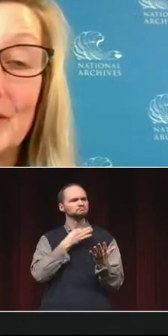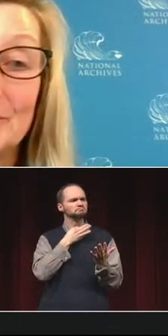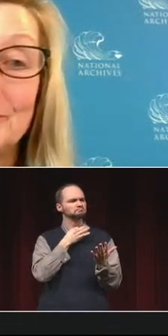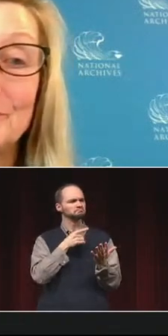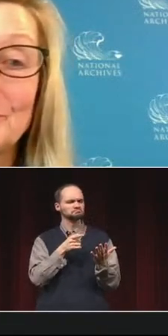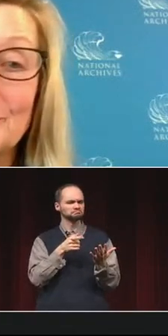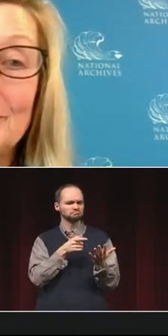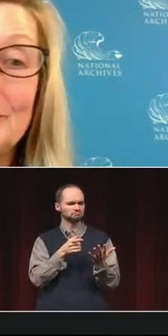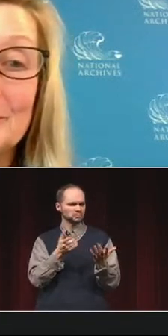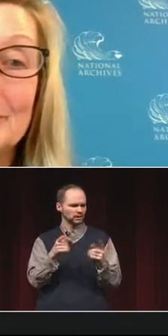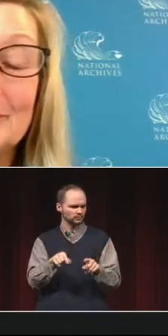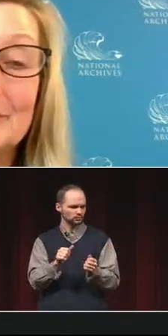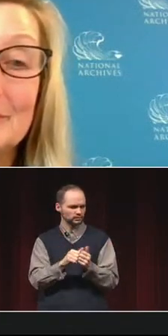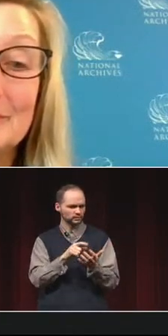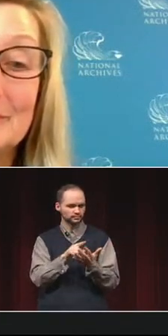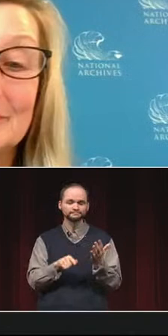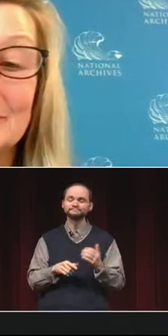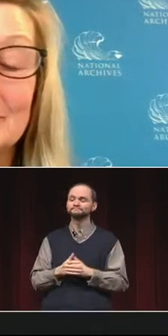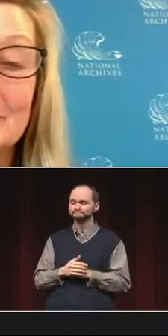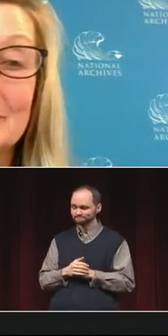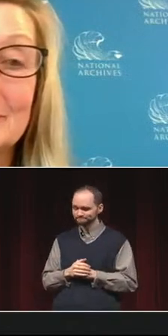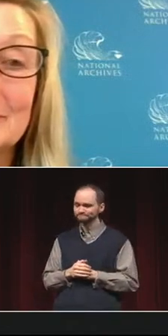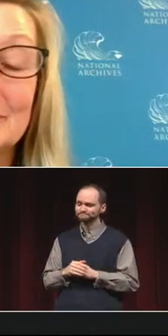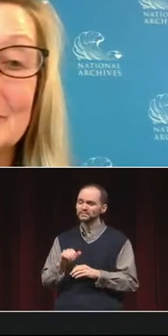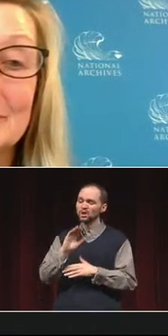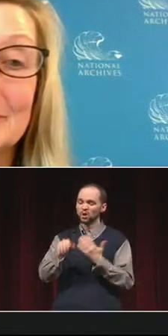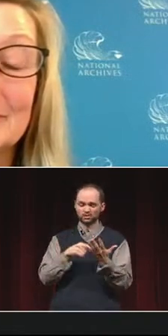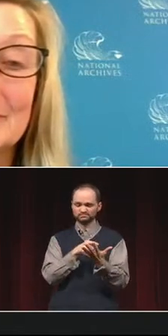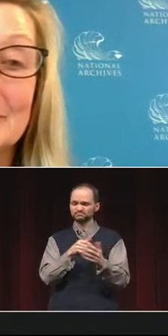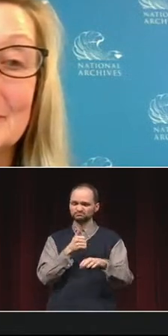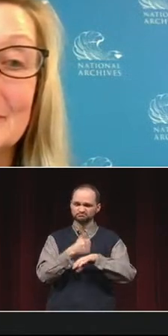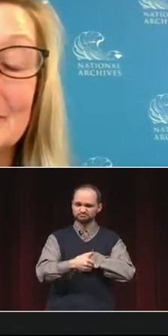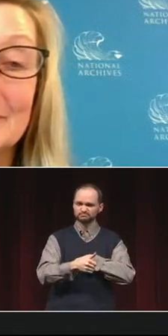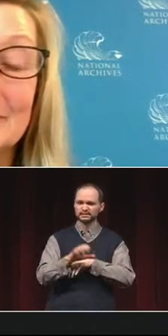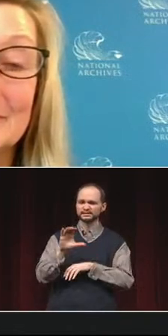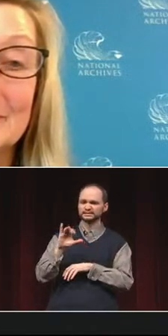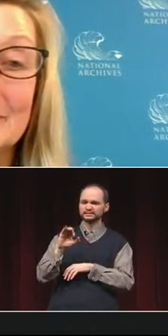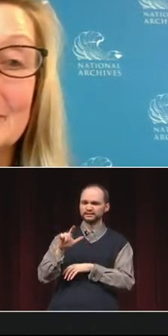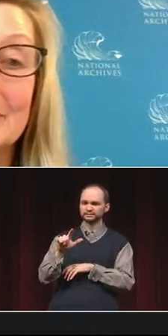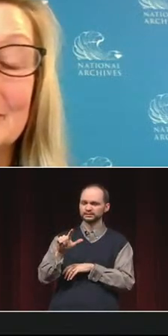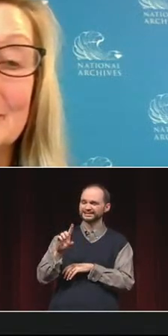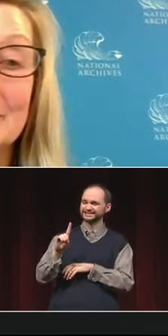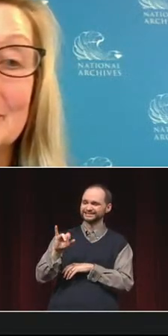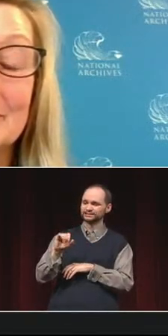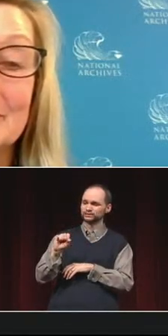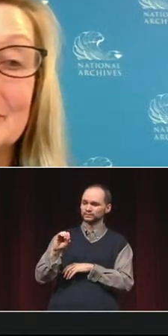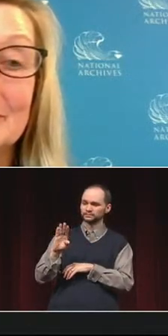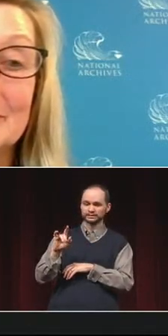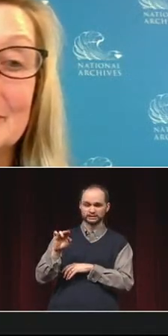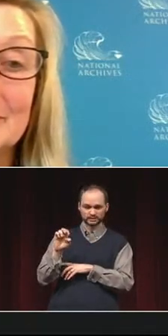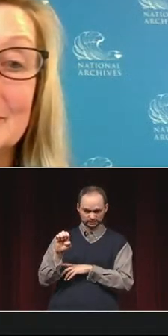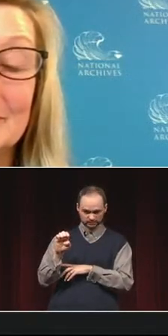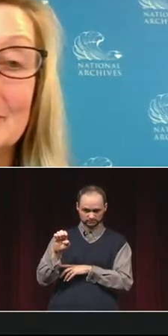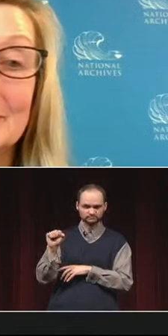: They were all charged with the offense of civil disobedience. But they were not used